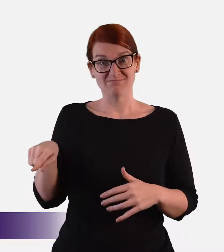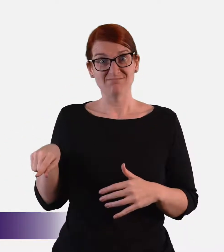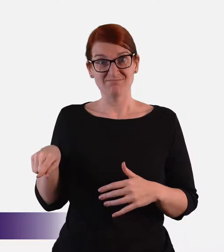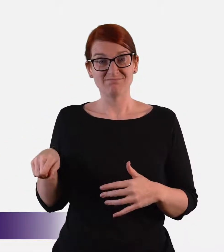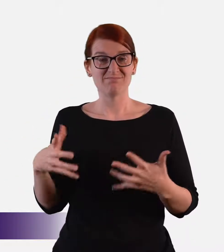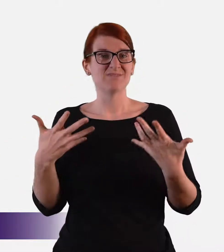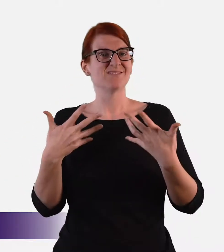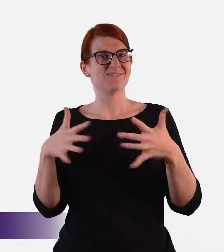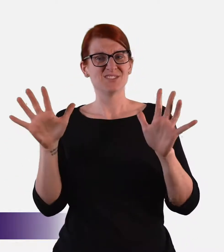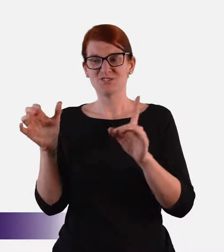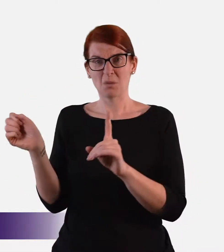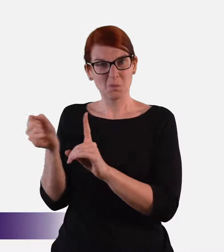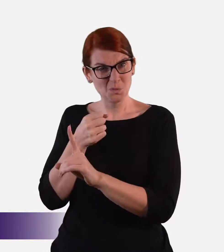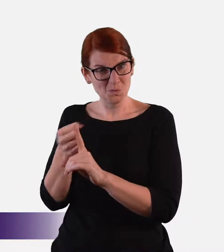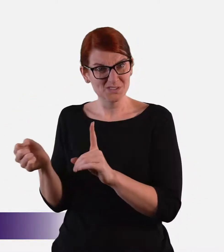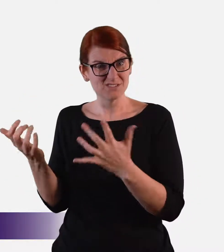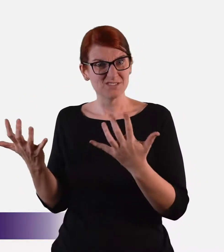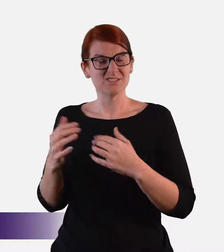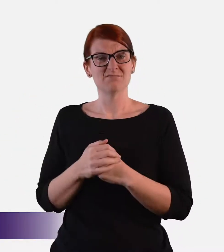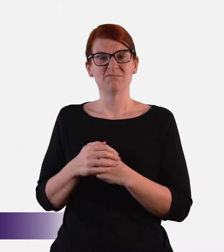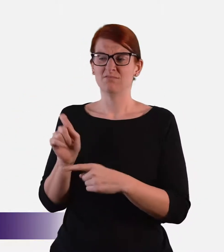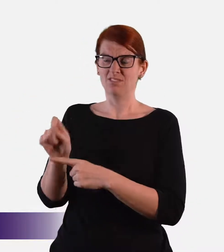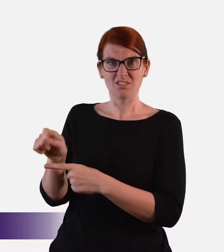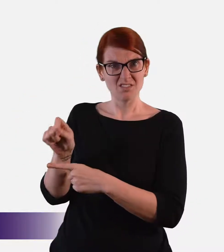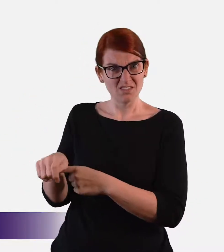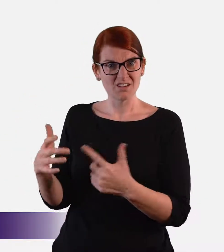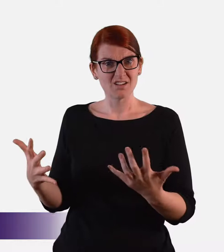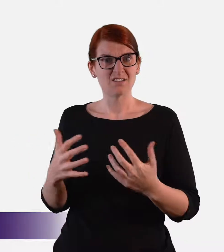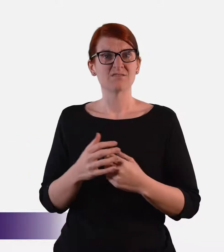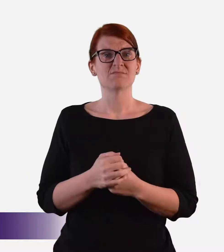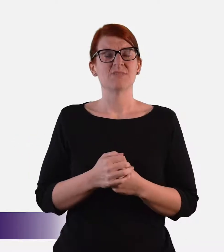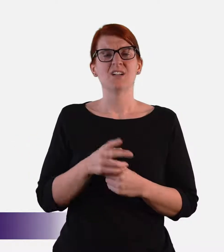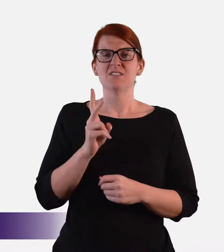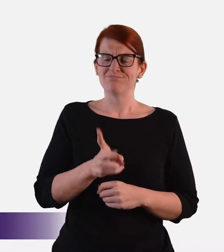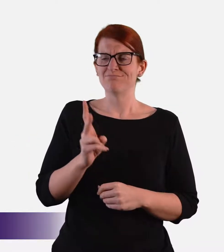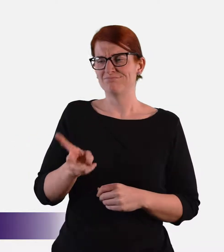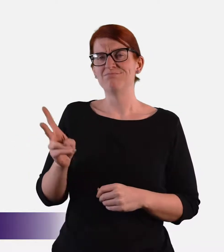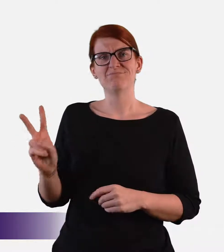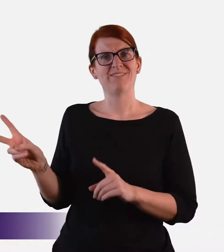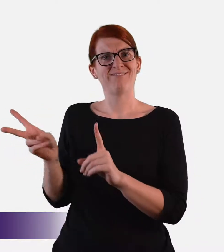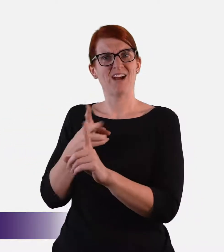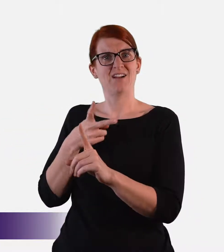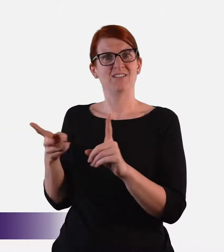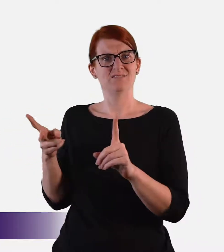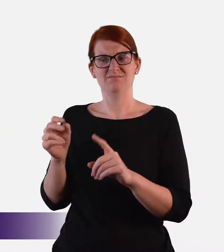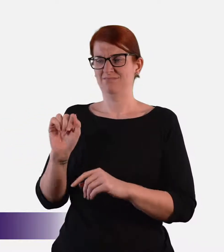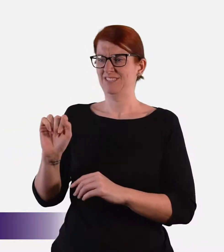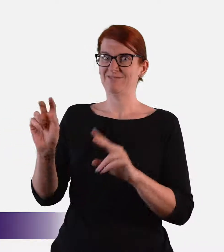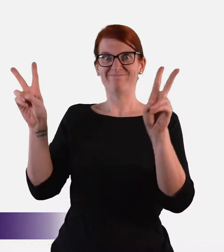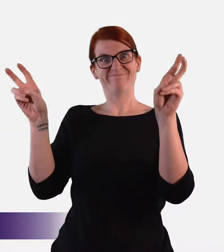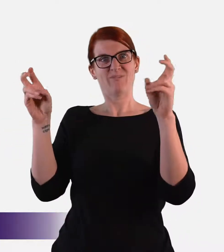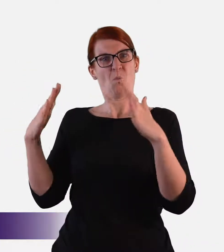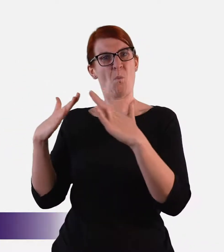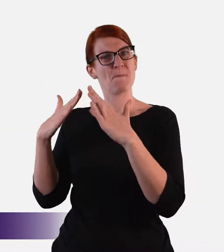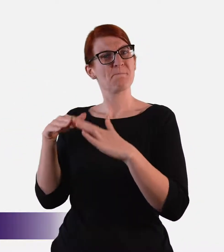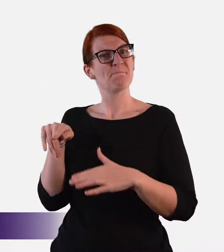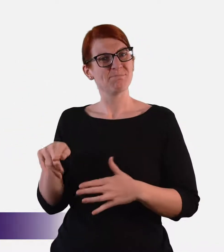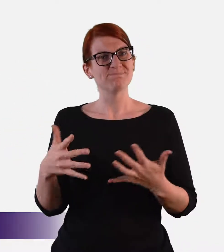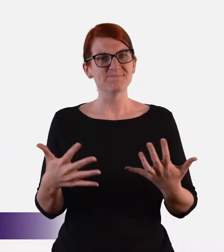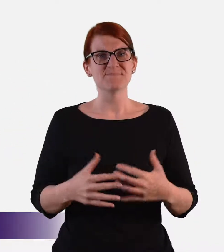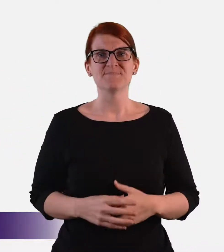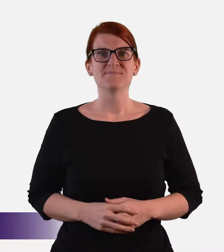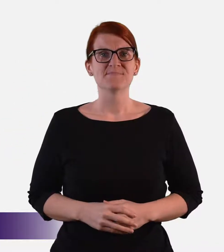abused, neglected and subjected to violence in these types of living arrangements.